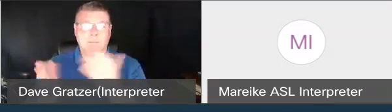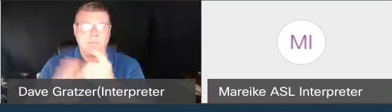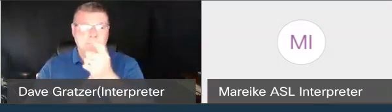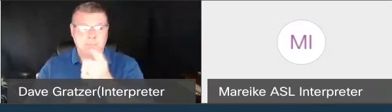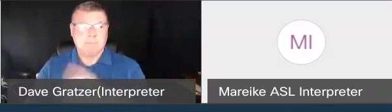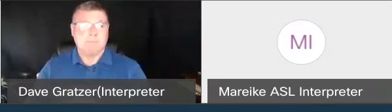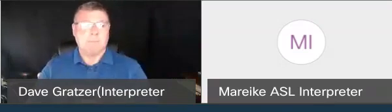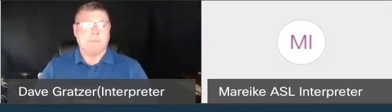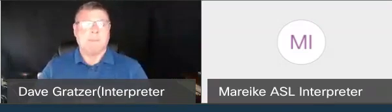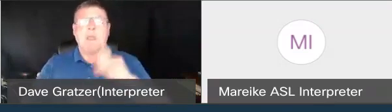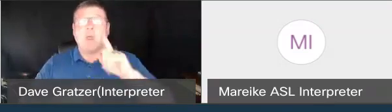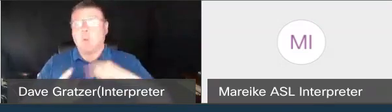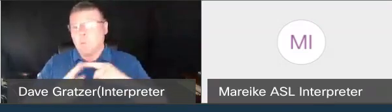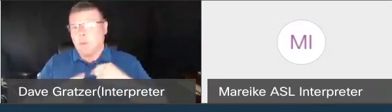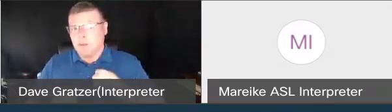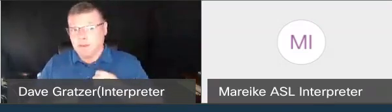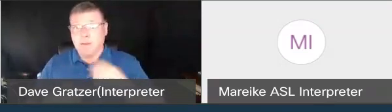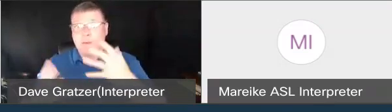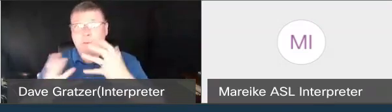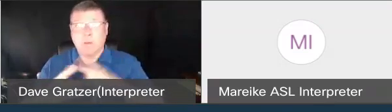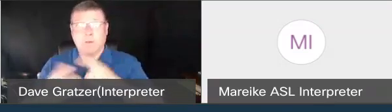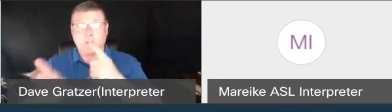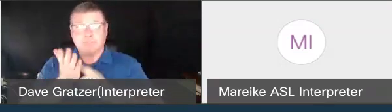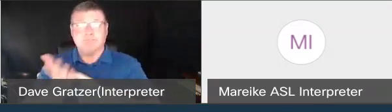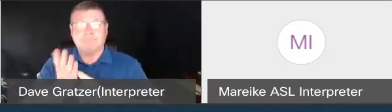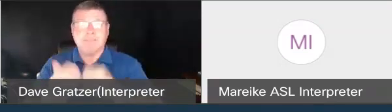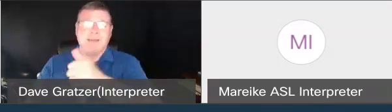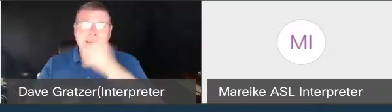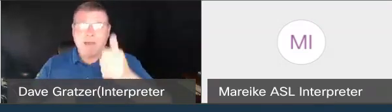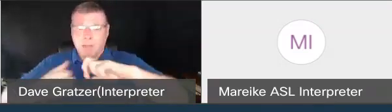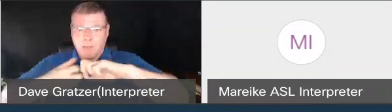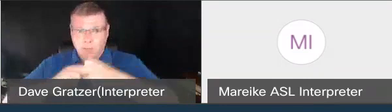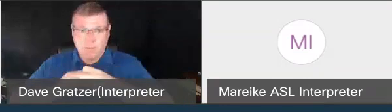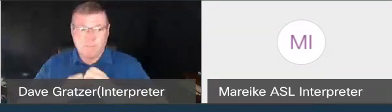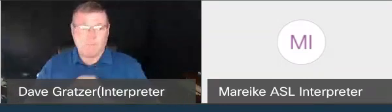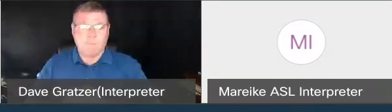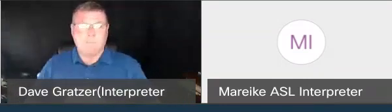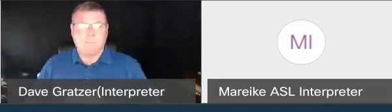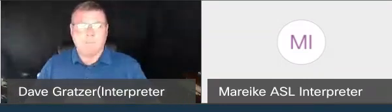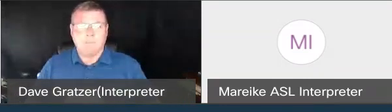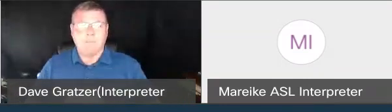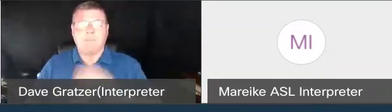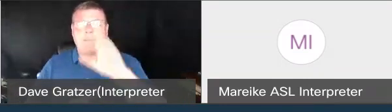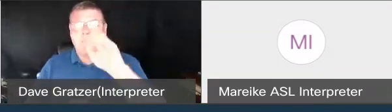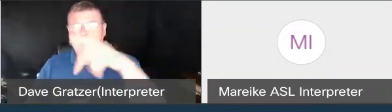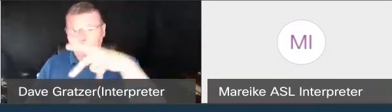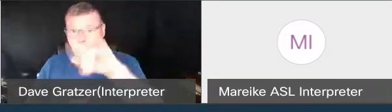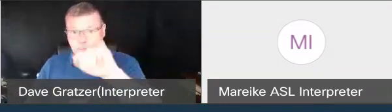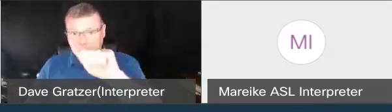When we did decide that we wanted to tackle other issues and thereby, I'm saying also, uh, opiates, uh, benzos,